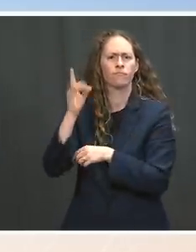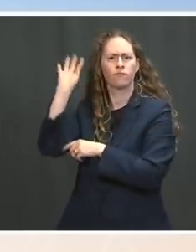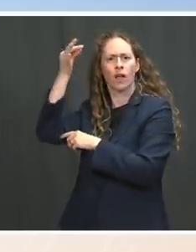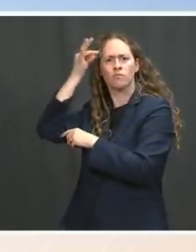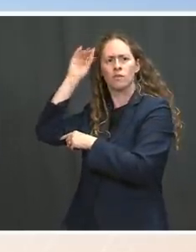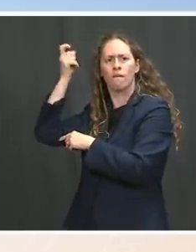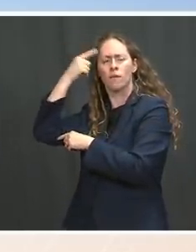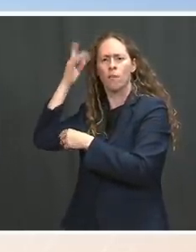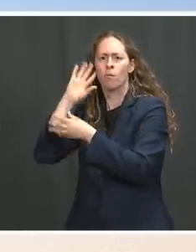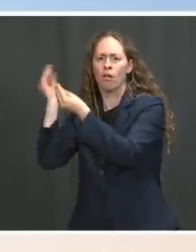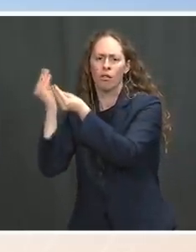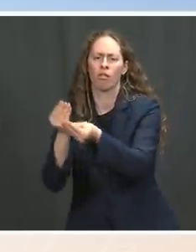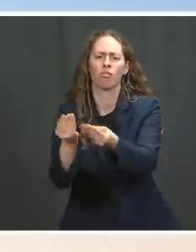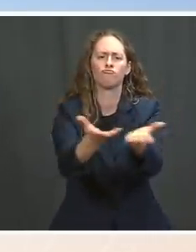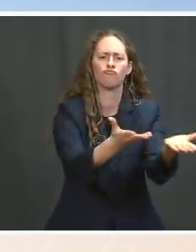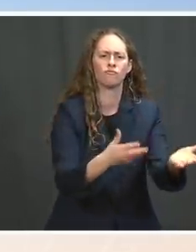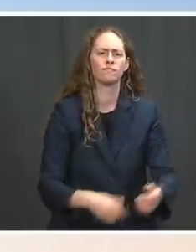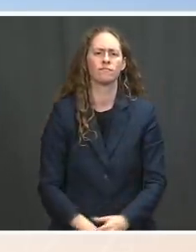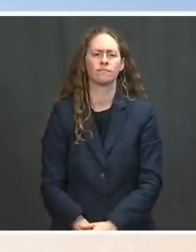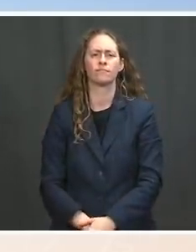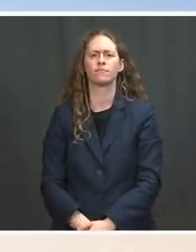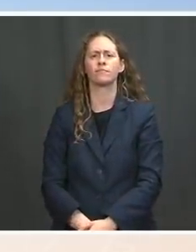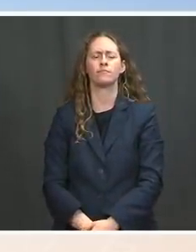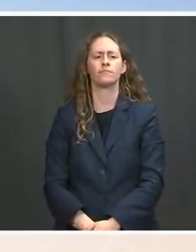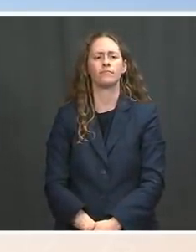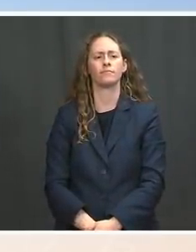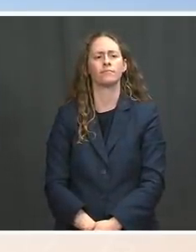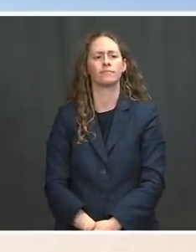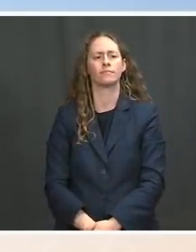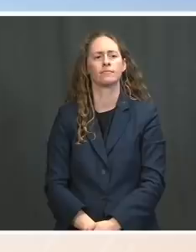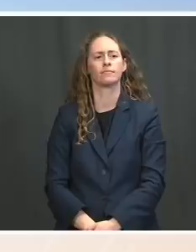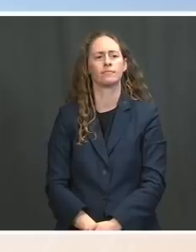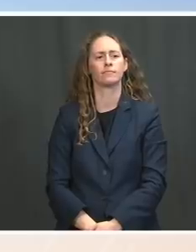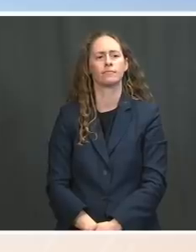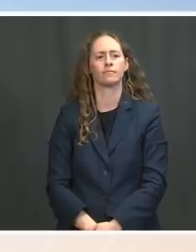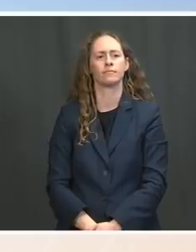The Press: And then, Secretary Buttigieg, you mentioned that this situation shows